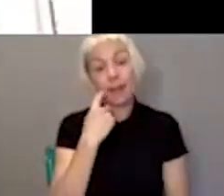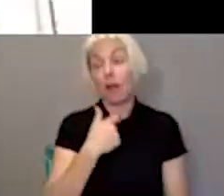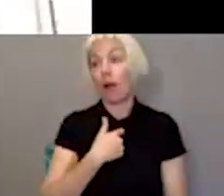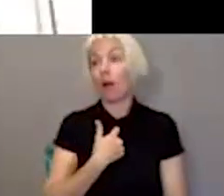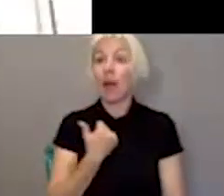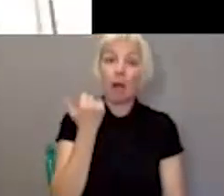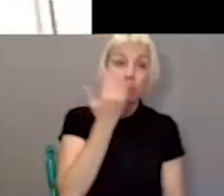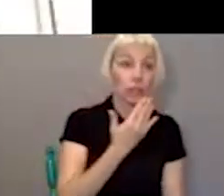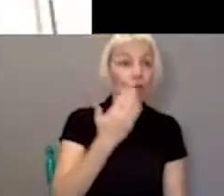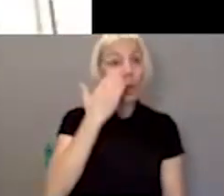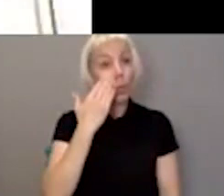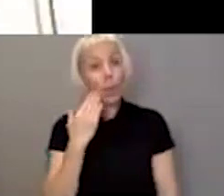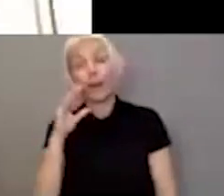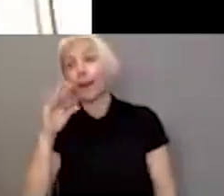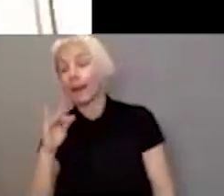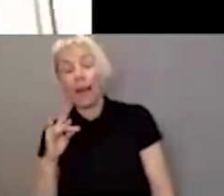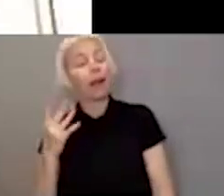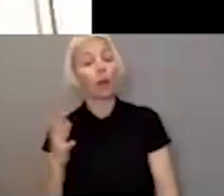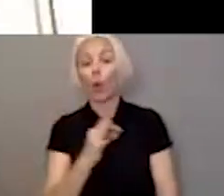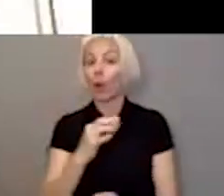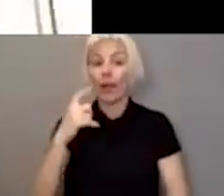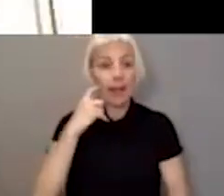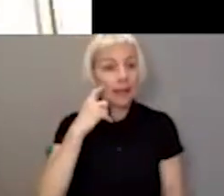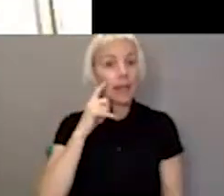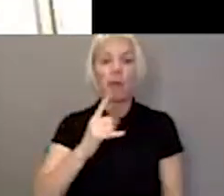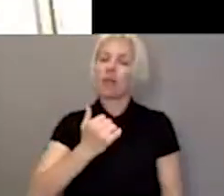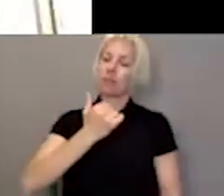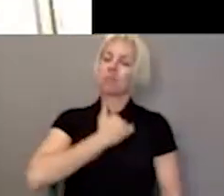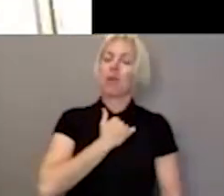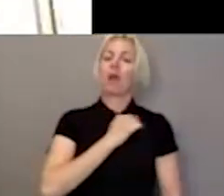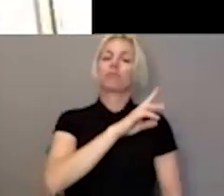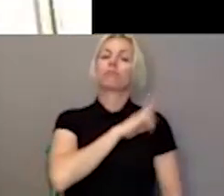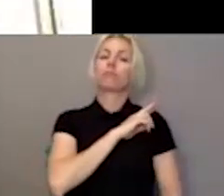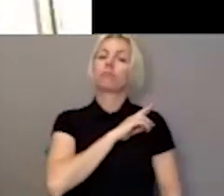I have to help people come along on that. JEREMY FERNANDEZ: